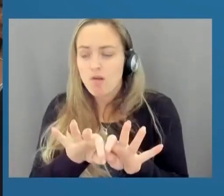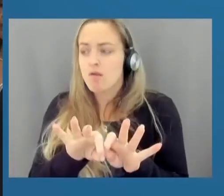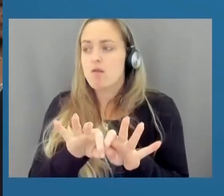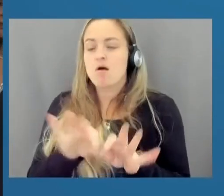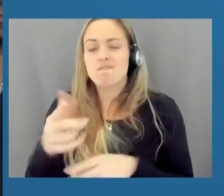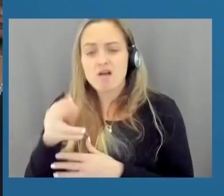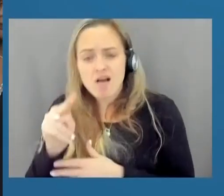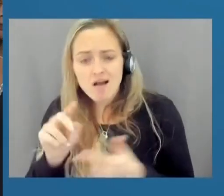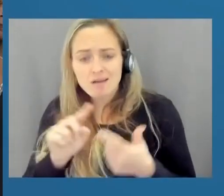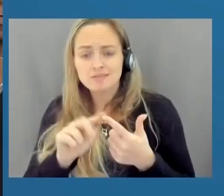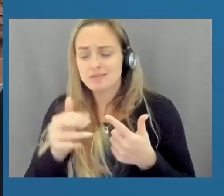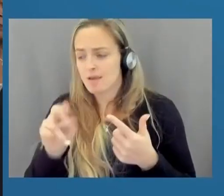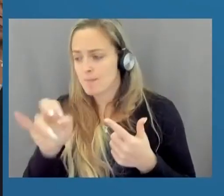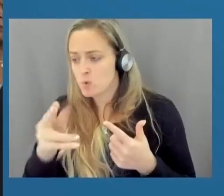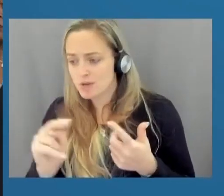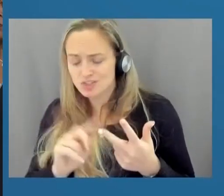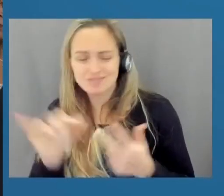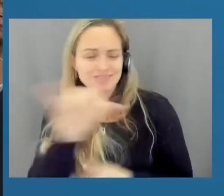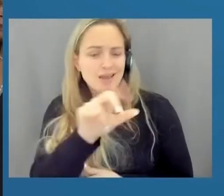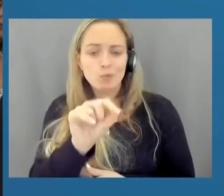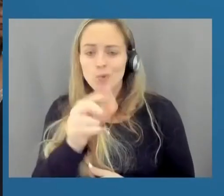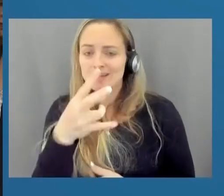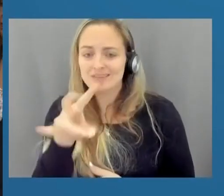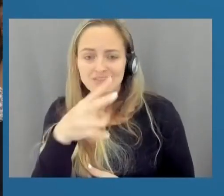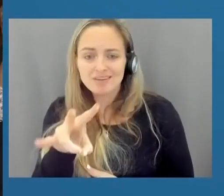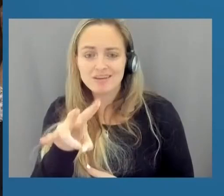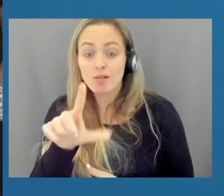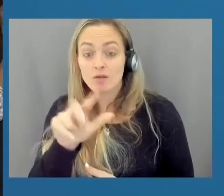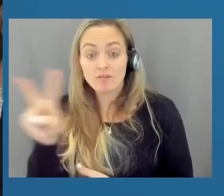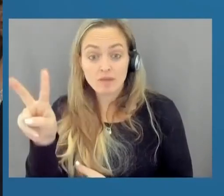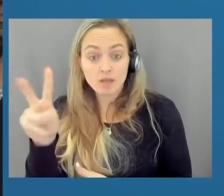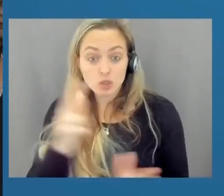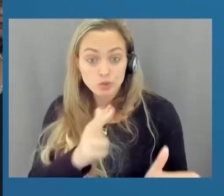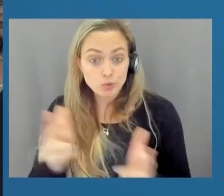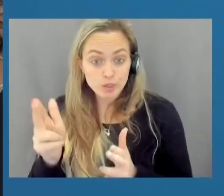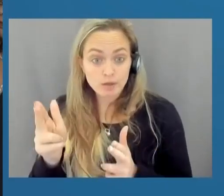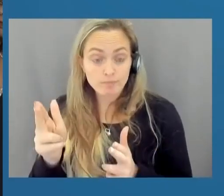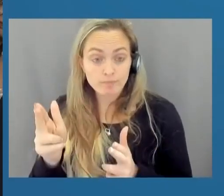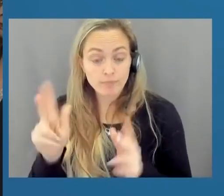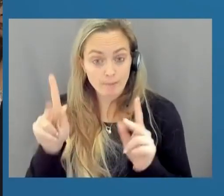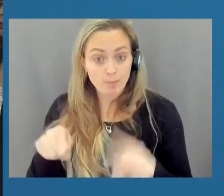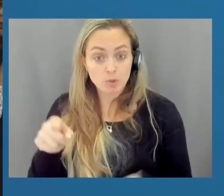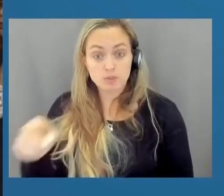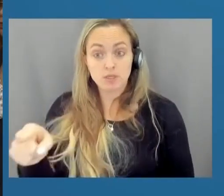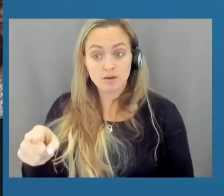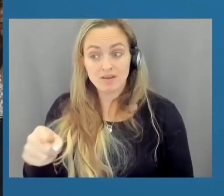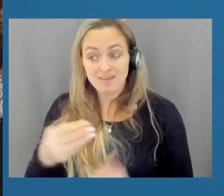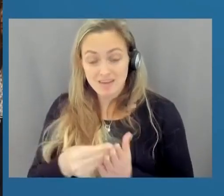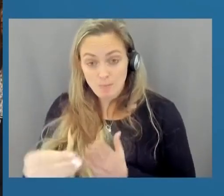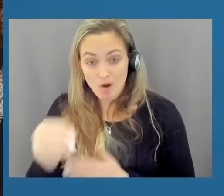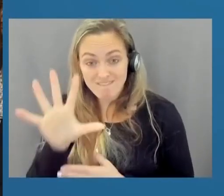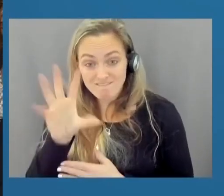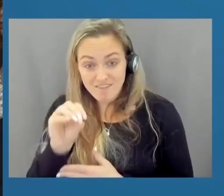in 2017 during the Las Vegas shooting. The individual bought 50 firearms and stockpiled